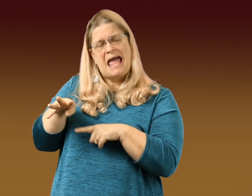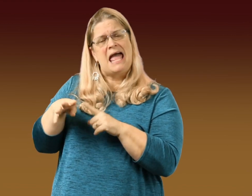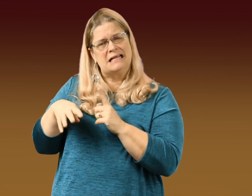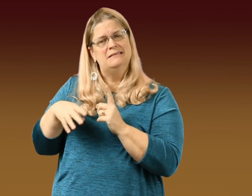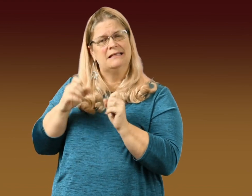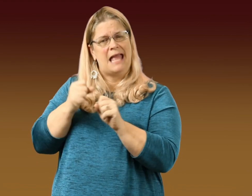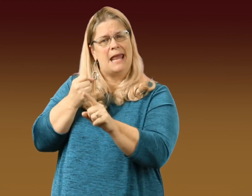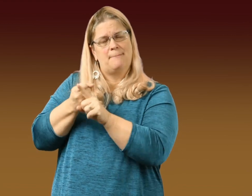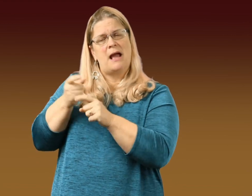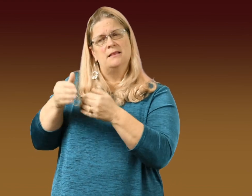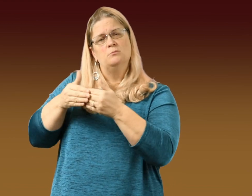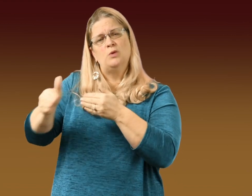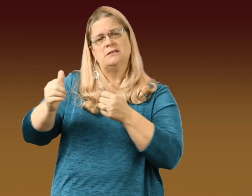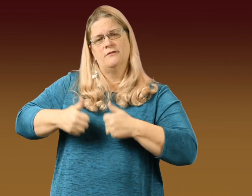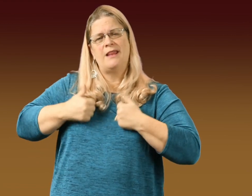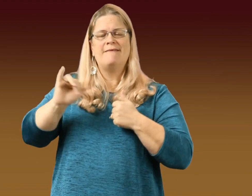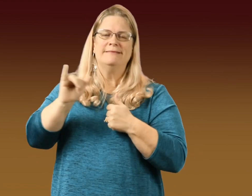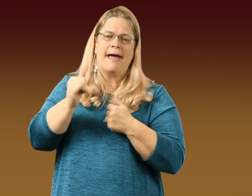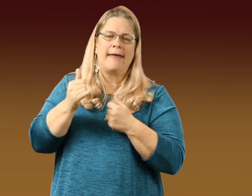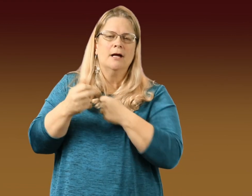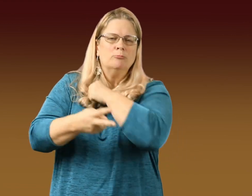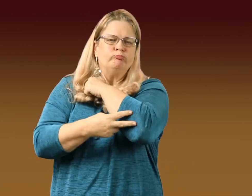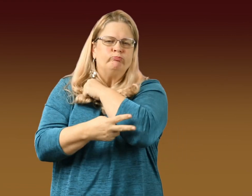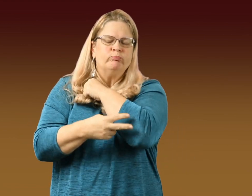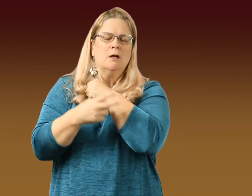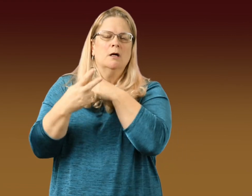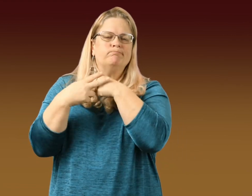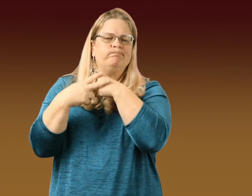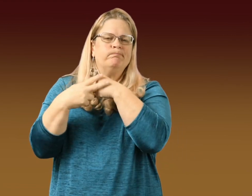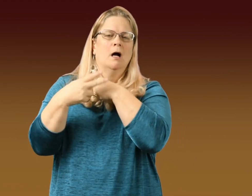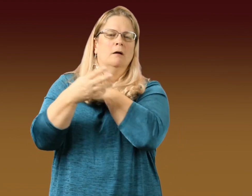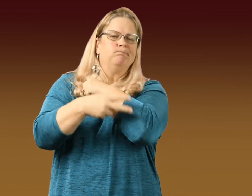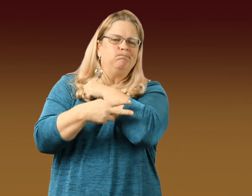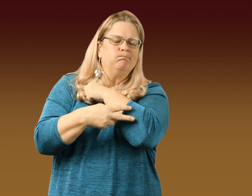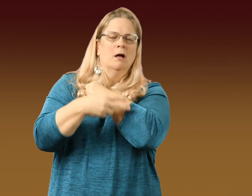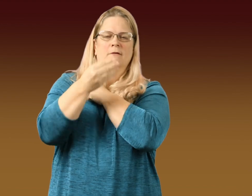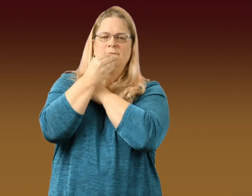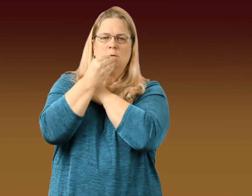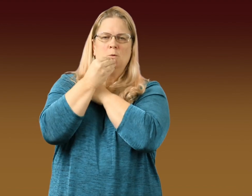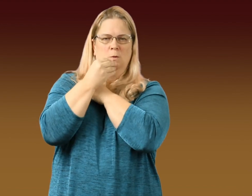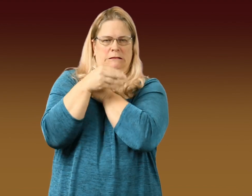Neglect can have lifelong implications. It can lead to hoarding of food.